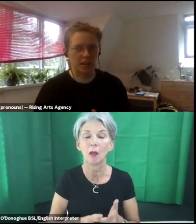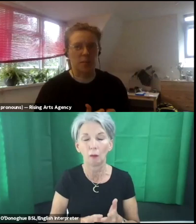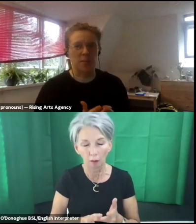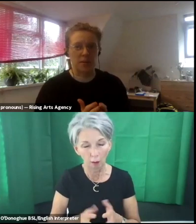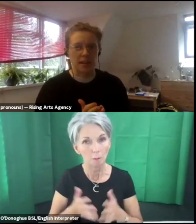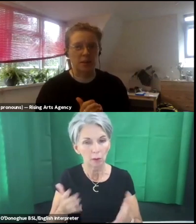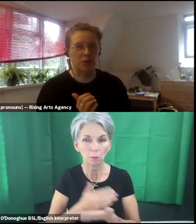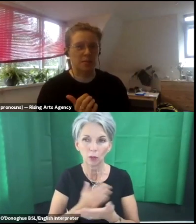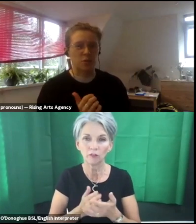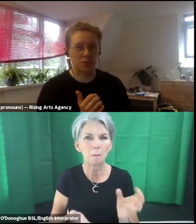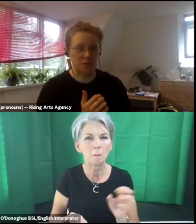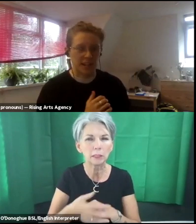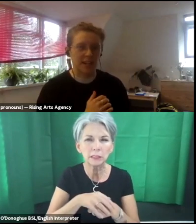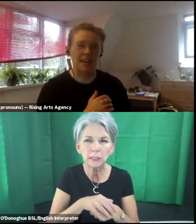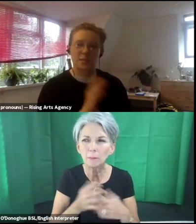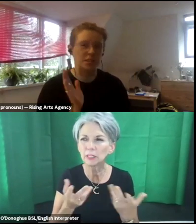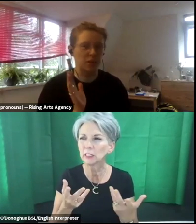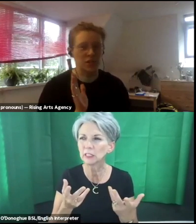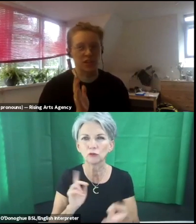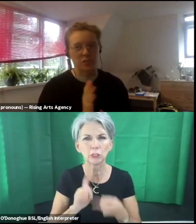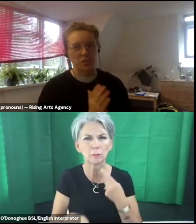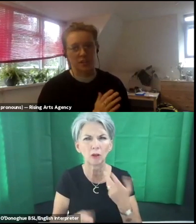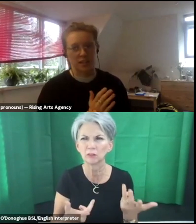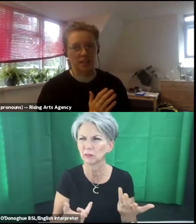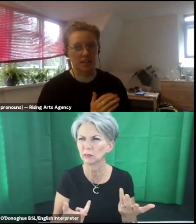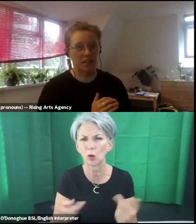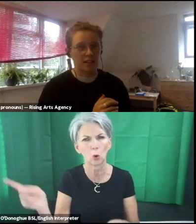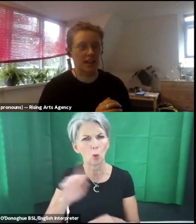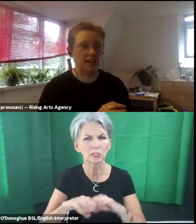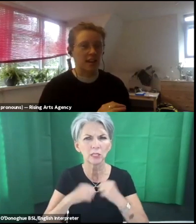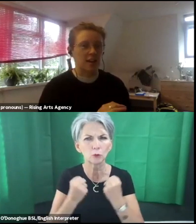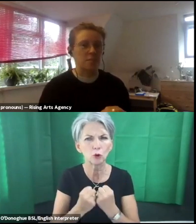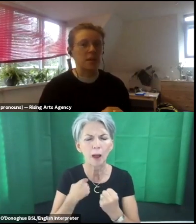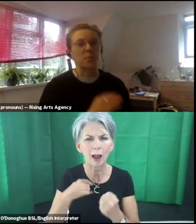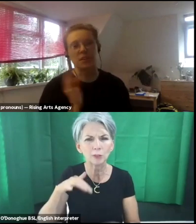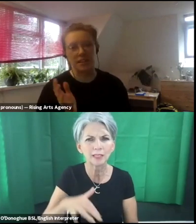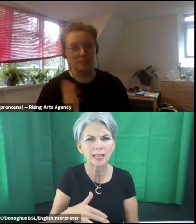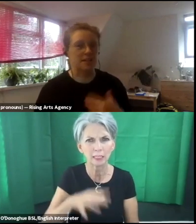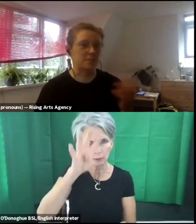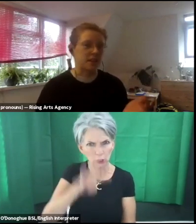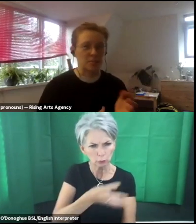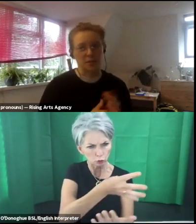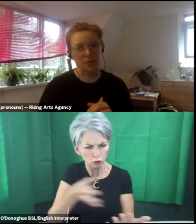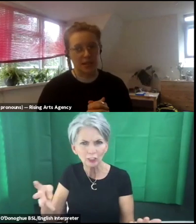I remember being in the WhatsApp group that was like, here's a big spreadsheet of all of the people that need medicine picking up or food